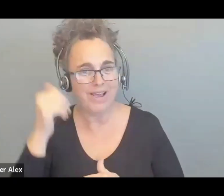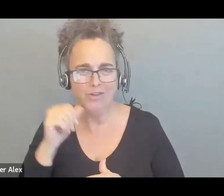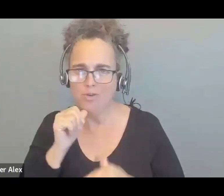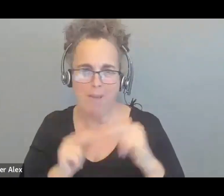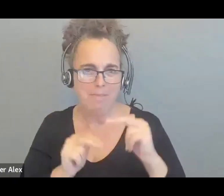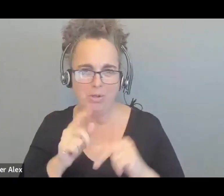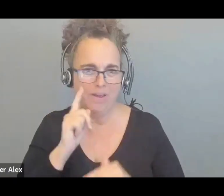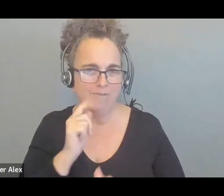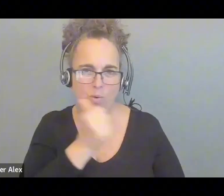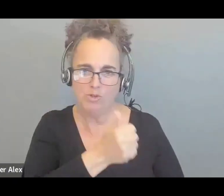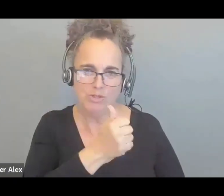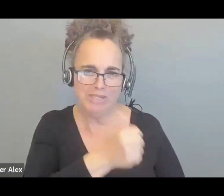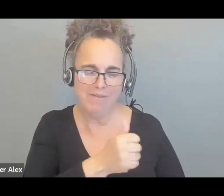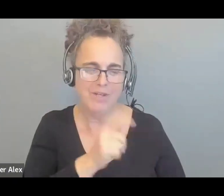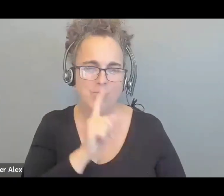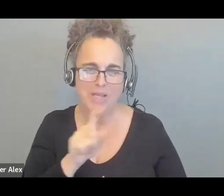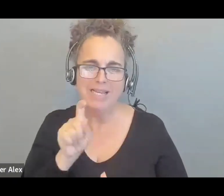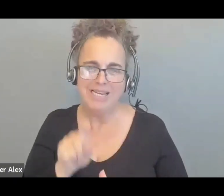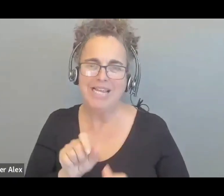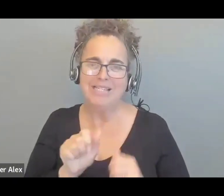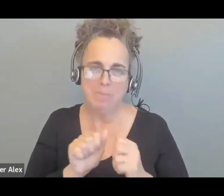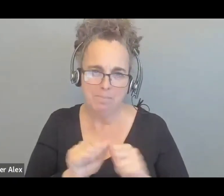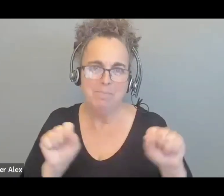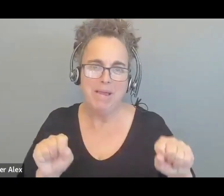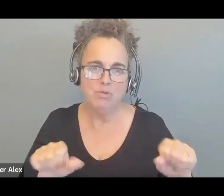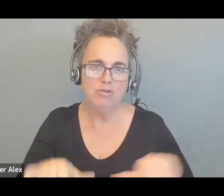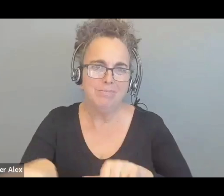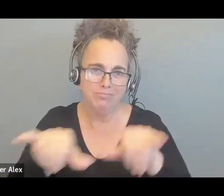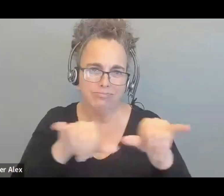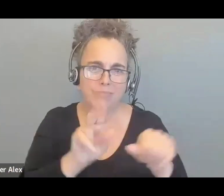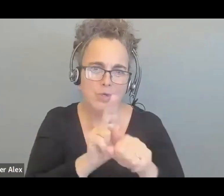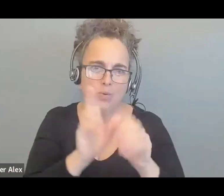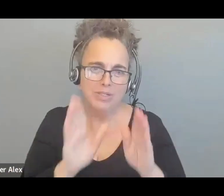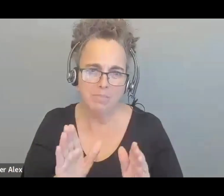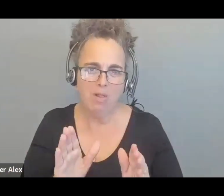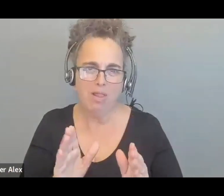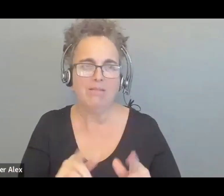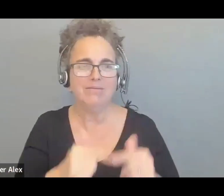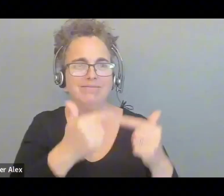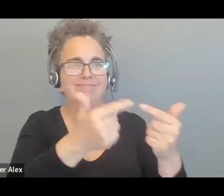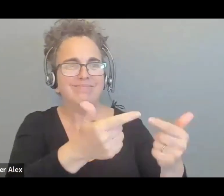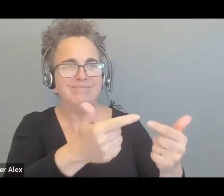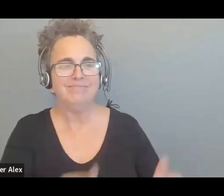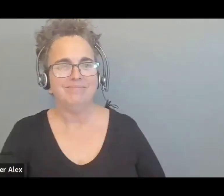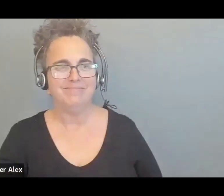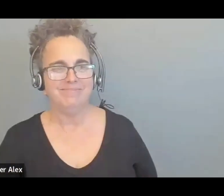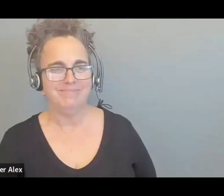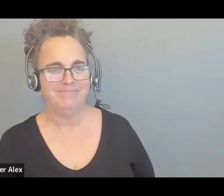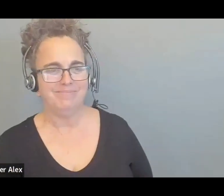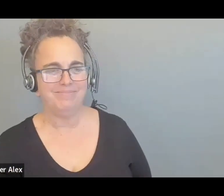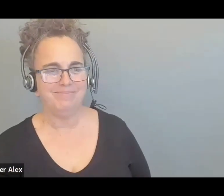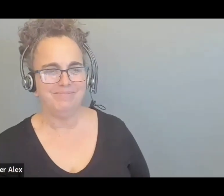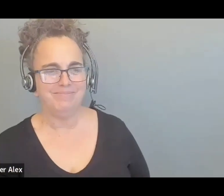for yourself and that it needs to be usable. I think one great example, and I don't know why this came to my mind, maybe because of the work I'm doing right now,